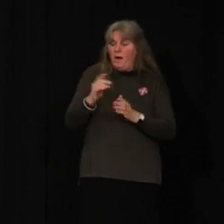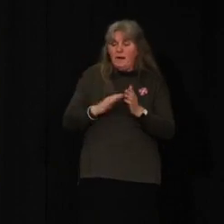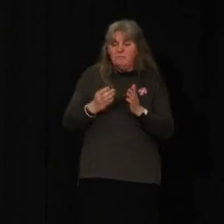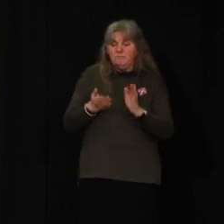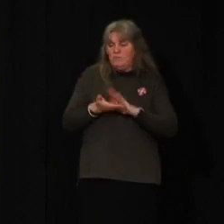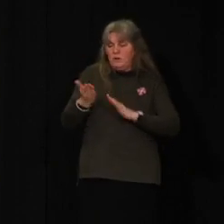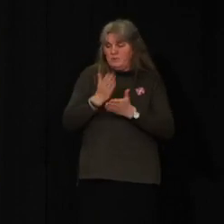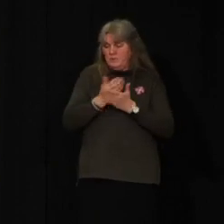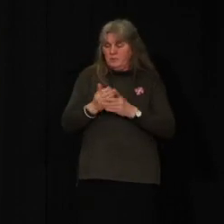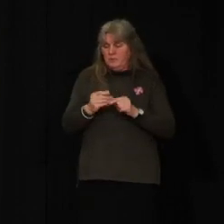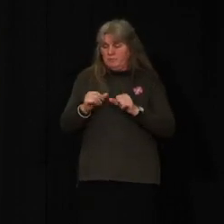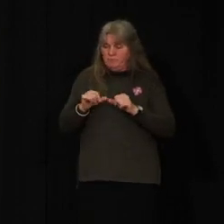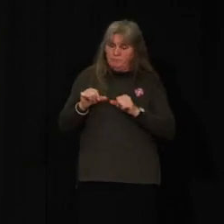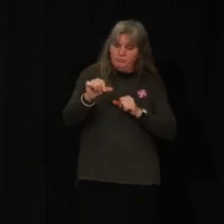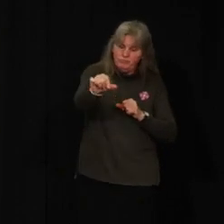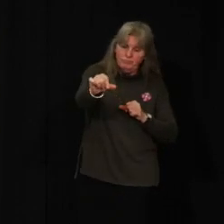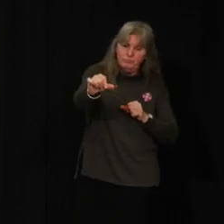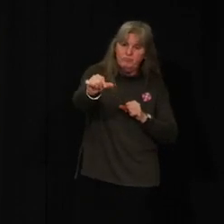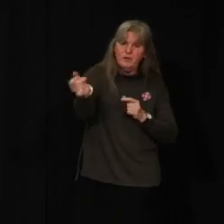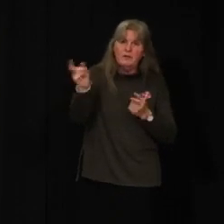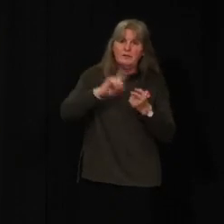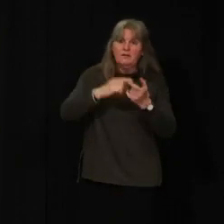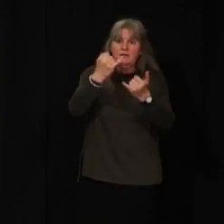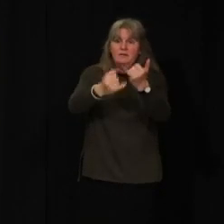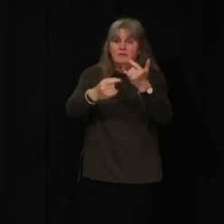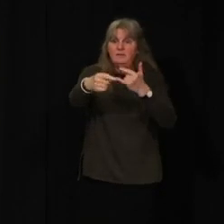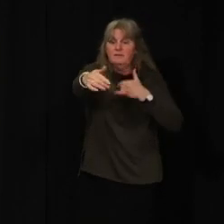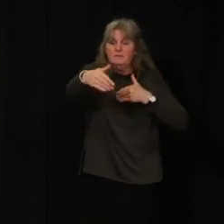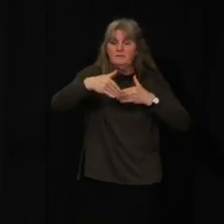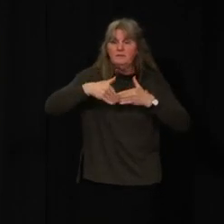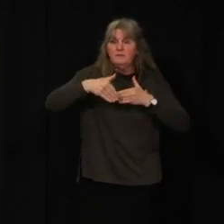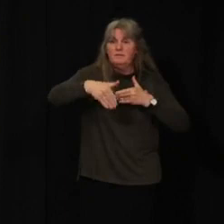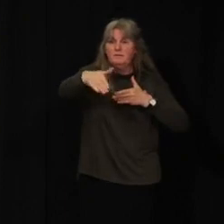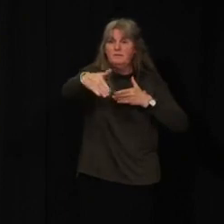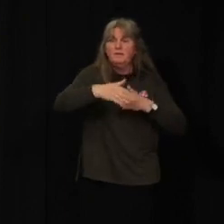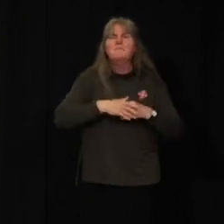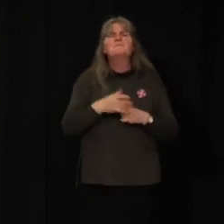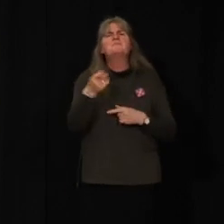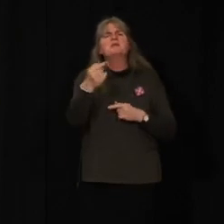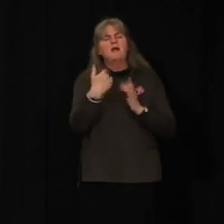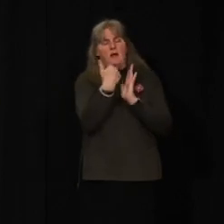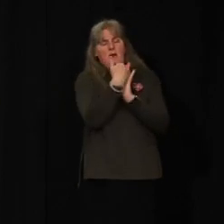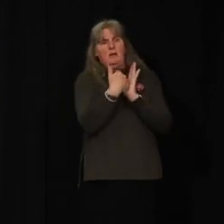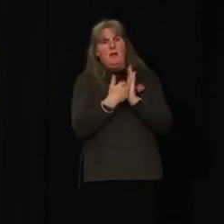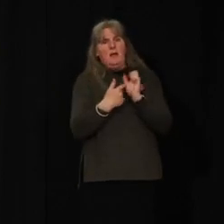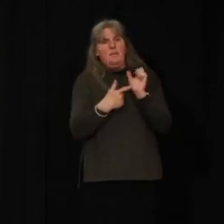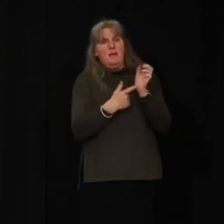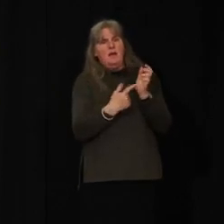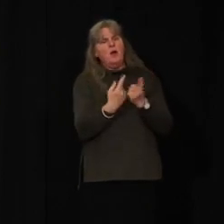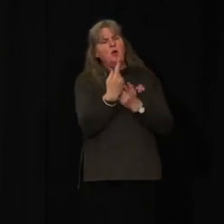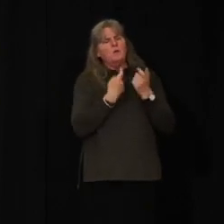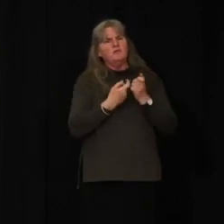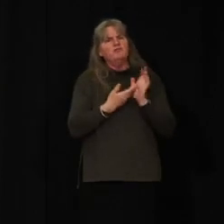all the way through to the end. I think what you will see through the guidelines is a lot of the questions will be there